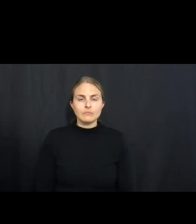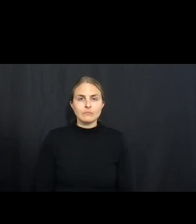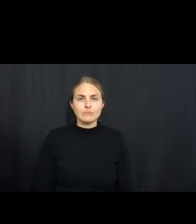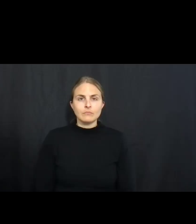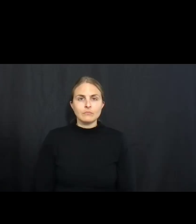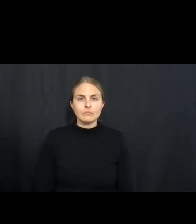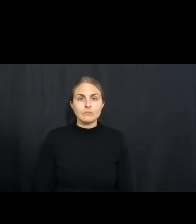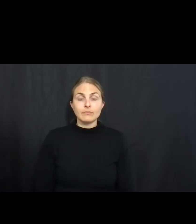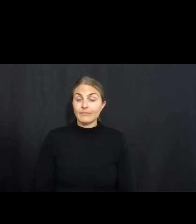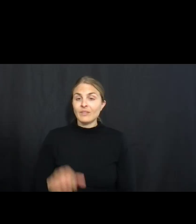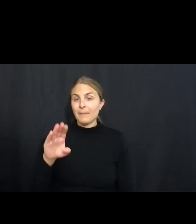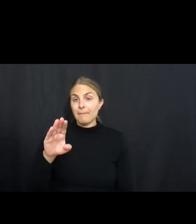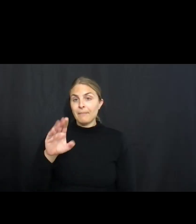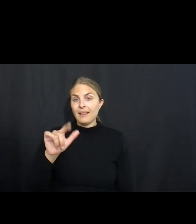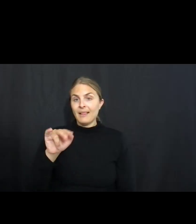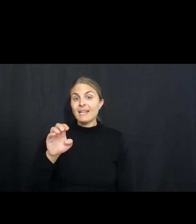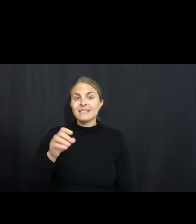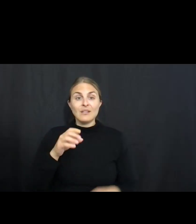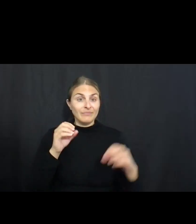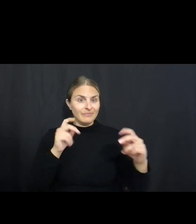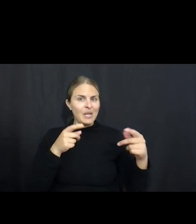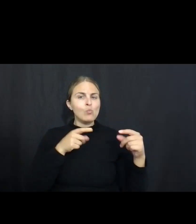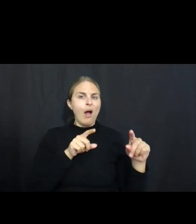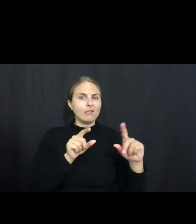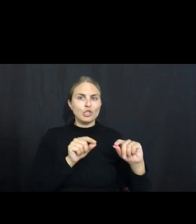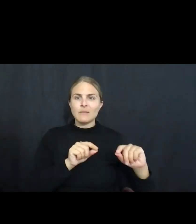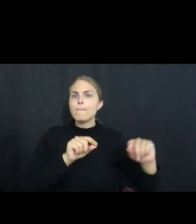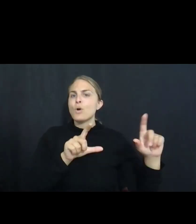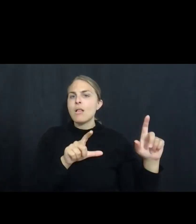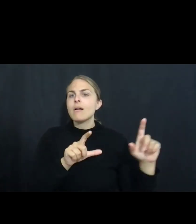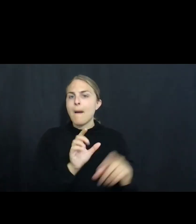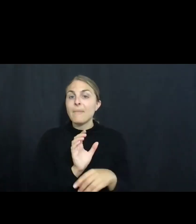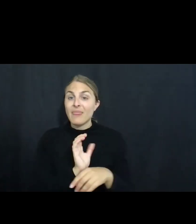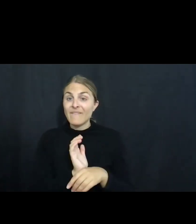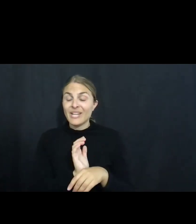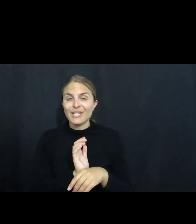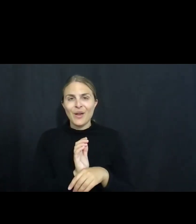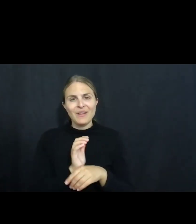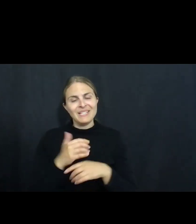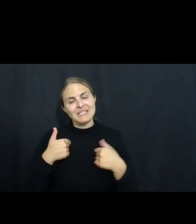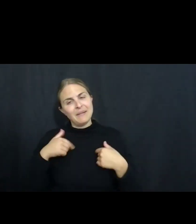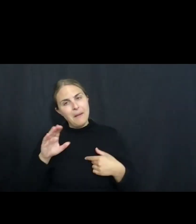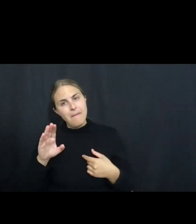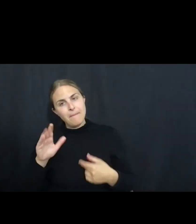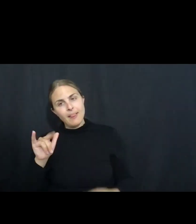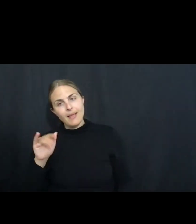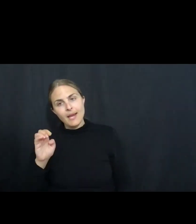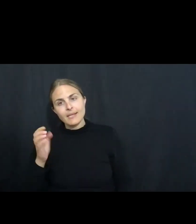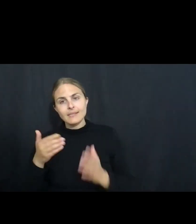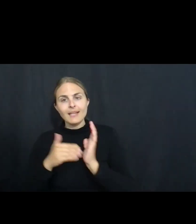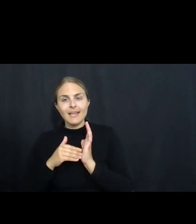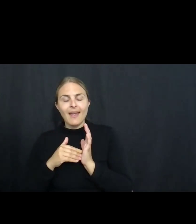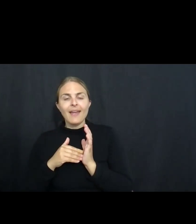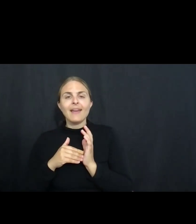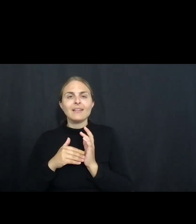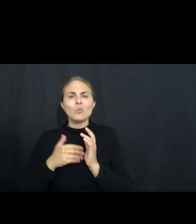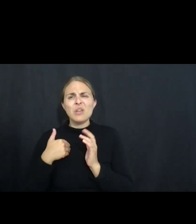here, we will have about 20 minutes for thoughts and